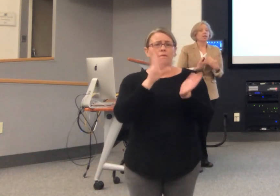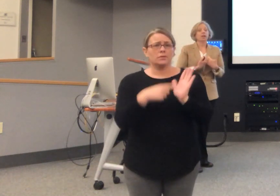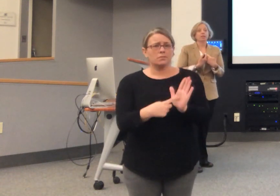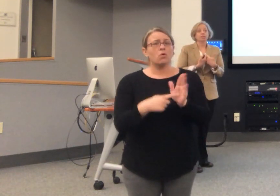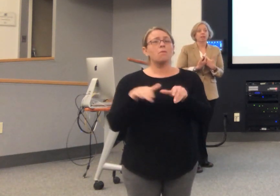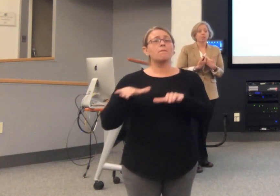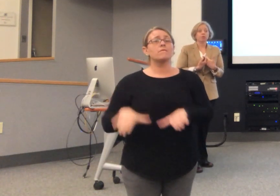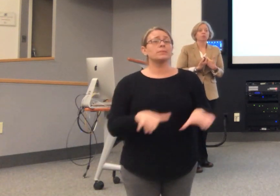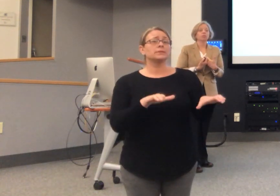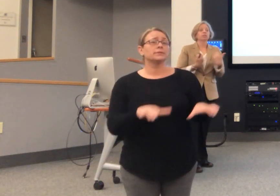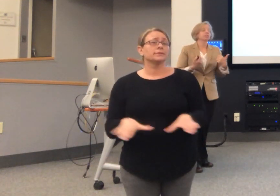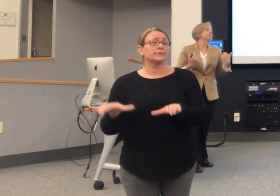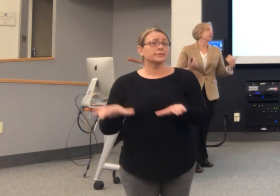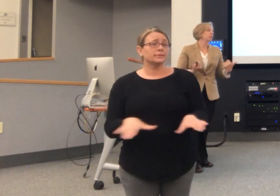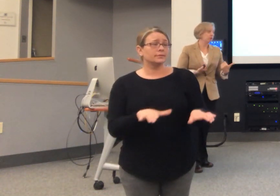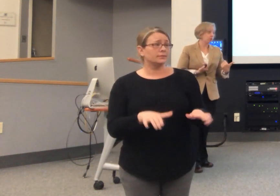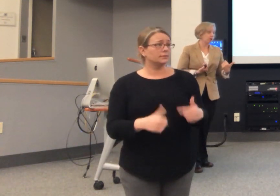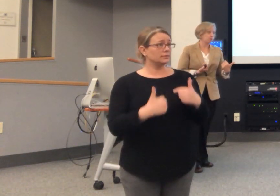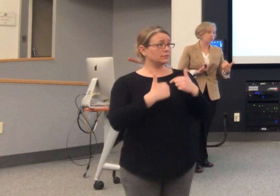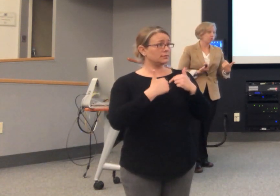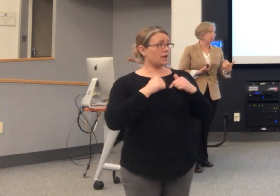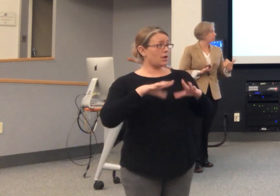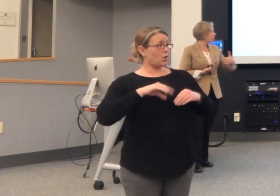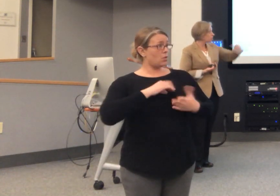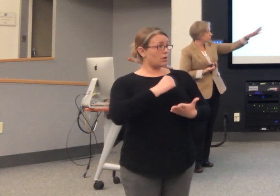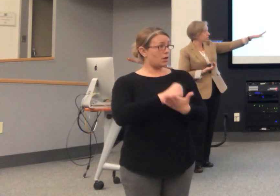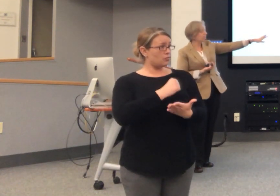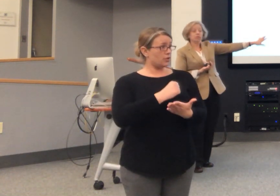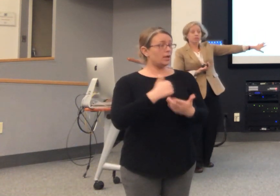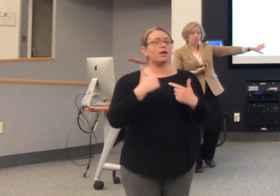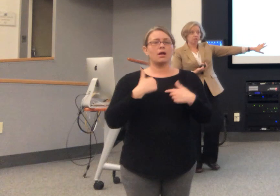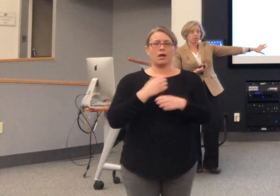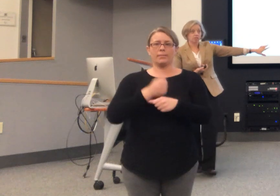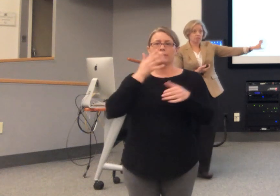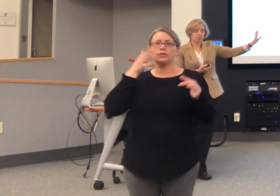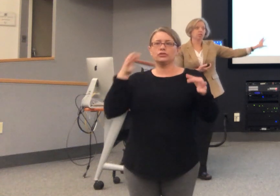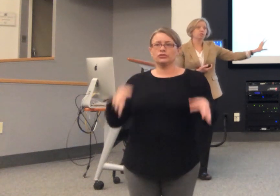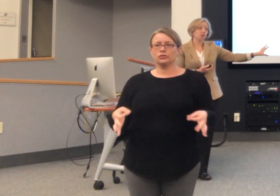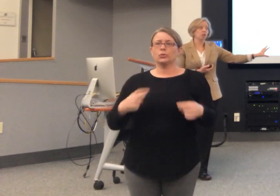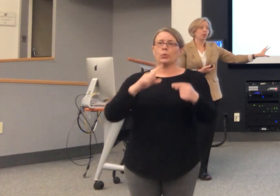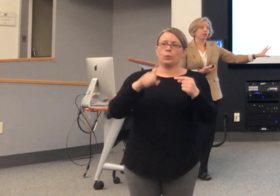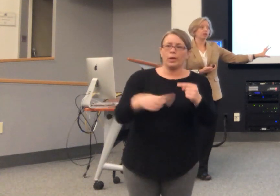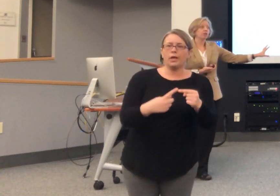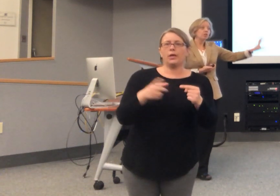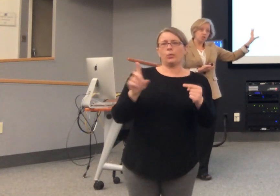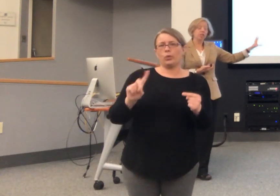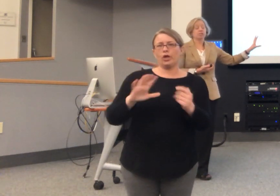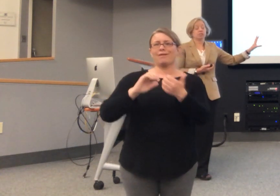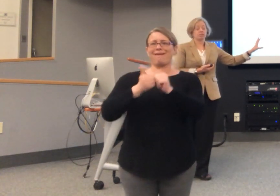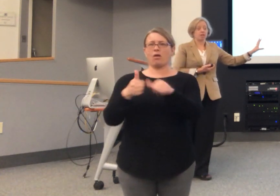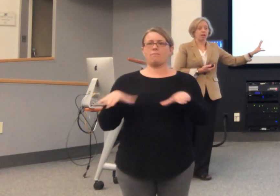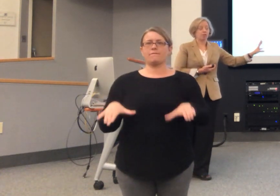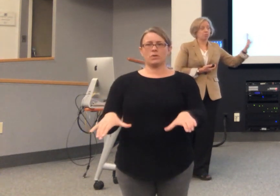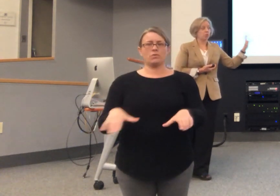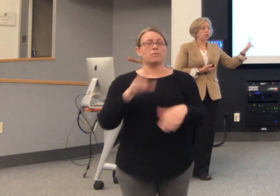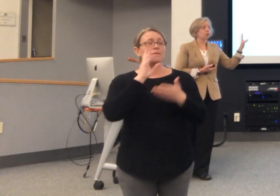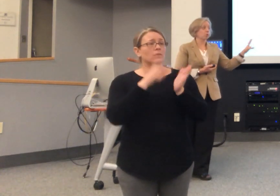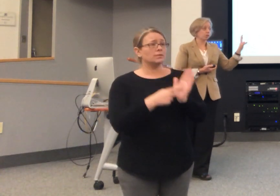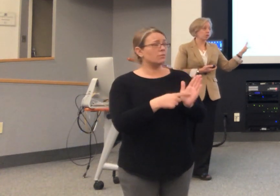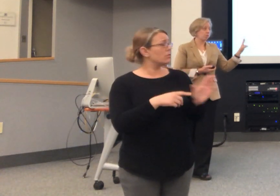then I, the copyright holder, get to decide when and where to perform. So you see there Alicia Keys, singer, songwriter, she gets to decide when her works